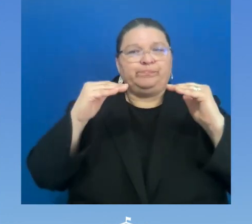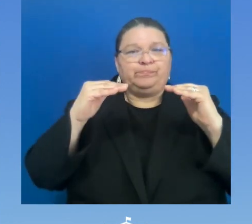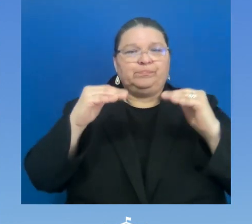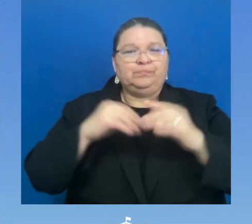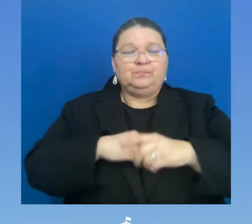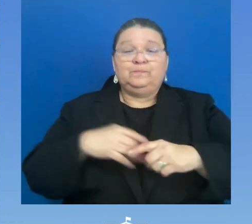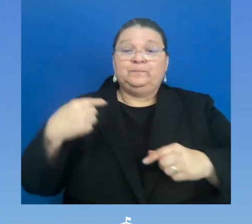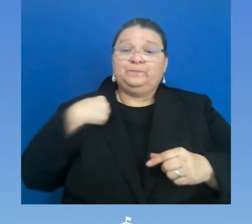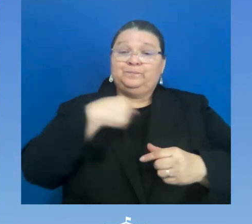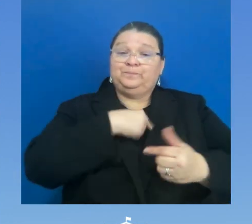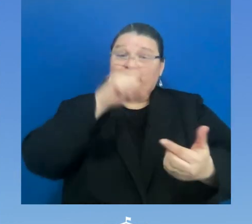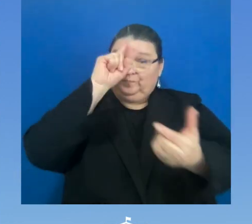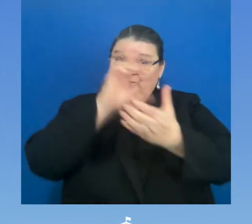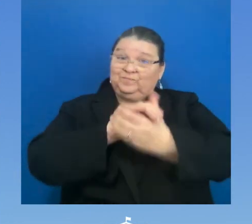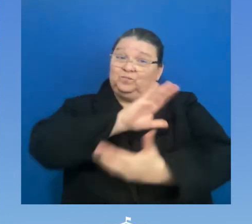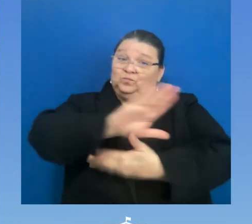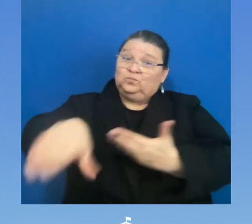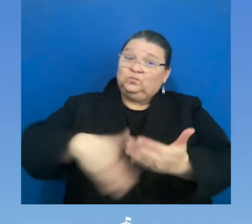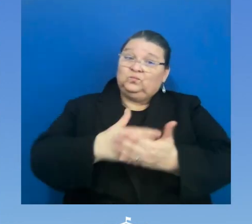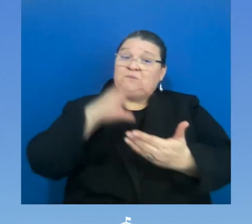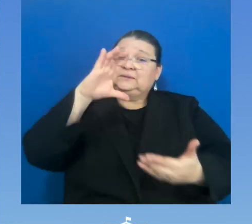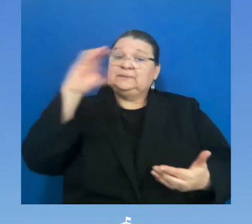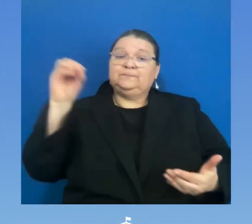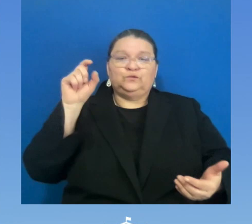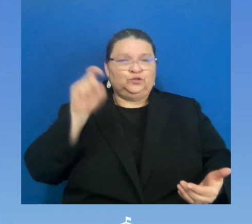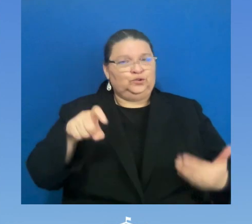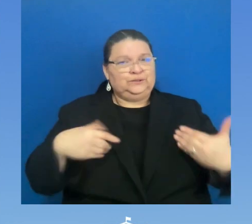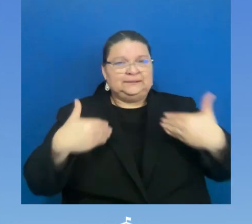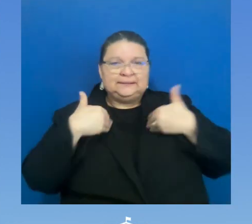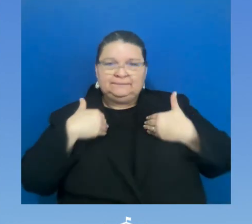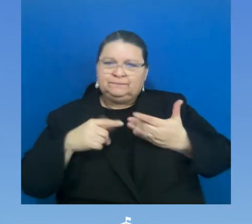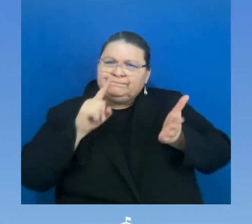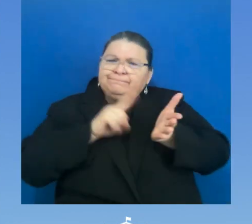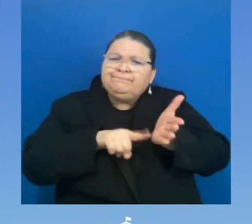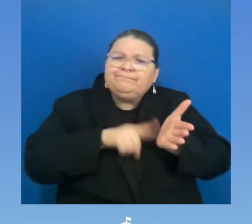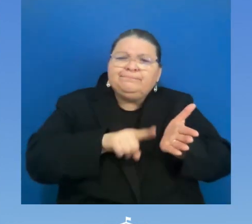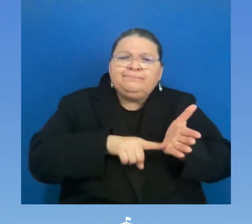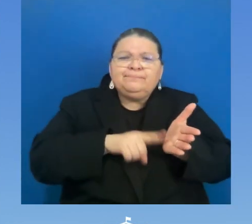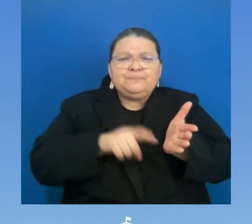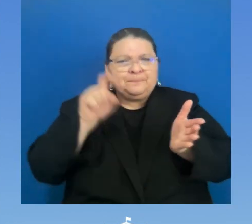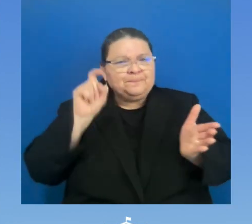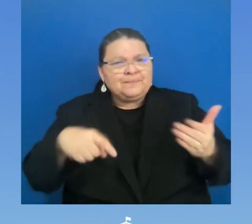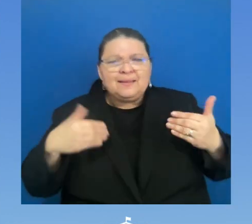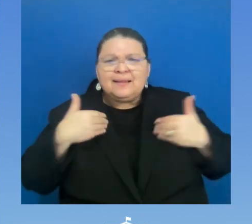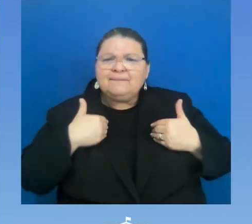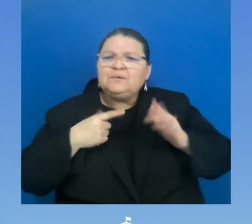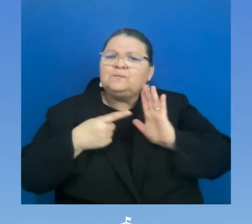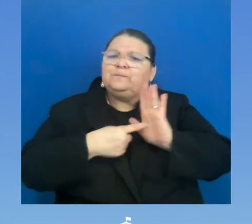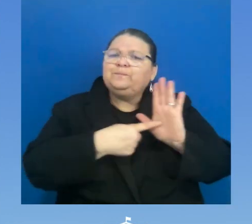should be transparent about the results. By the way, I think it's always appropriate to be transparent about the results.